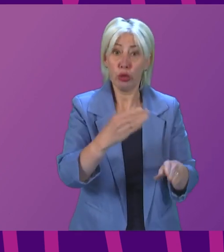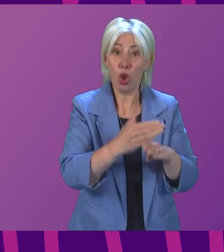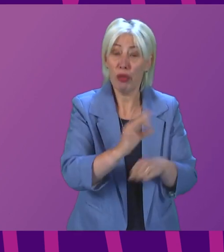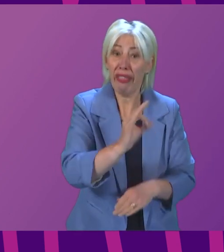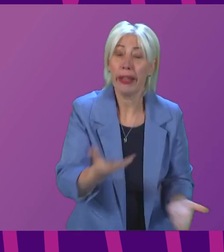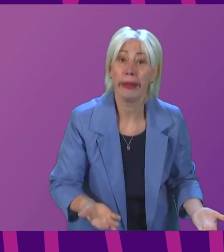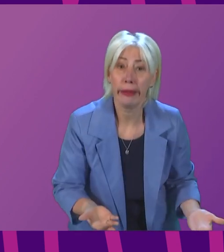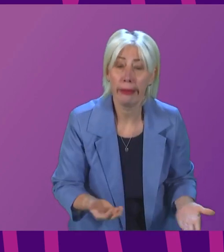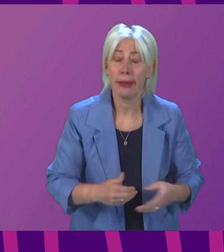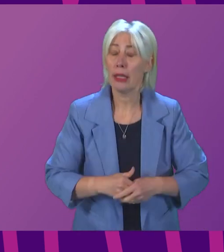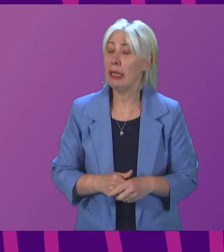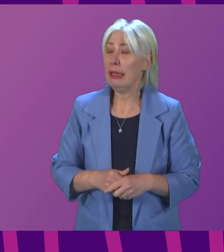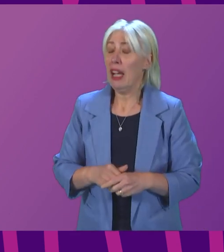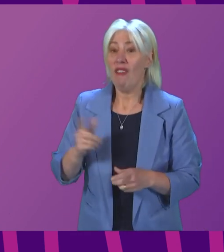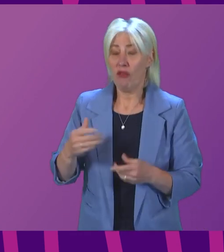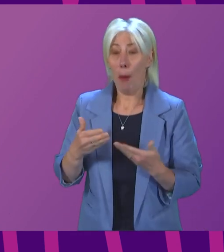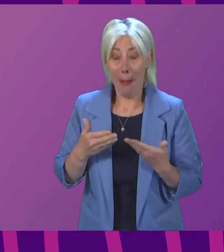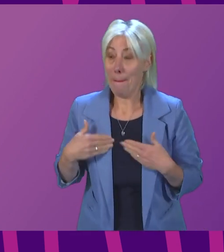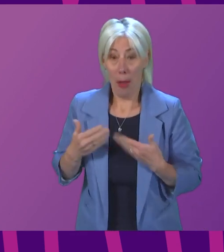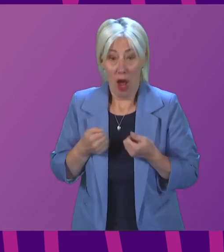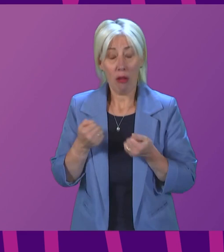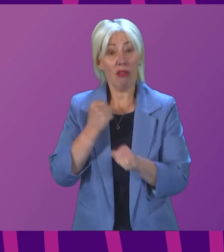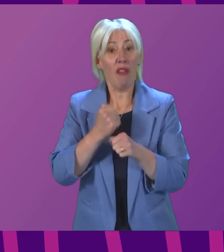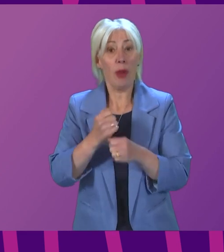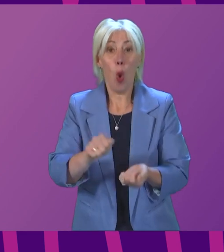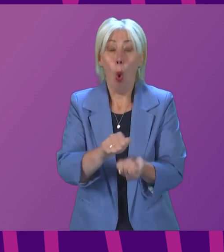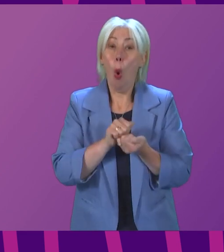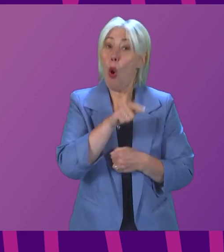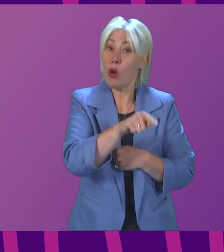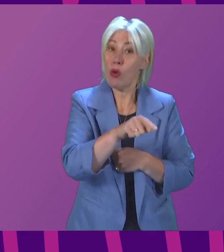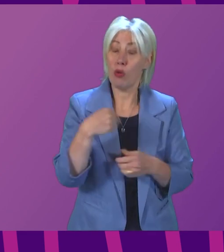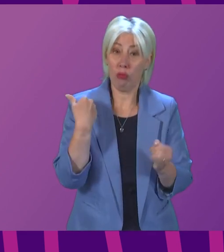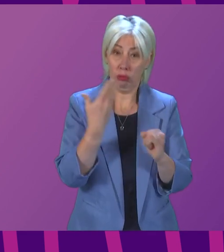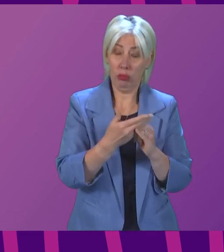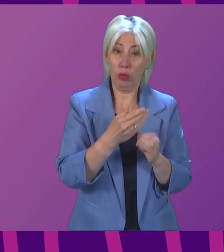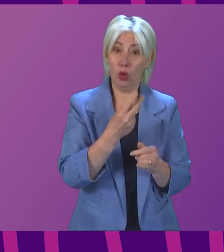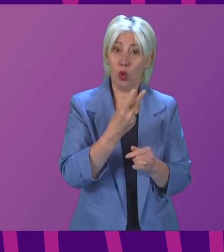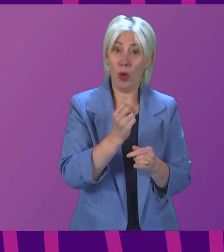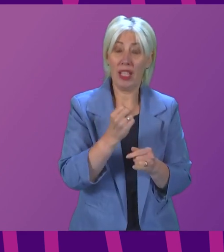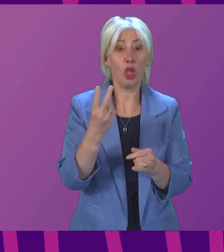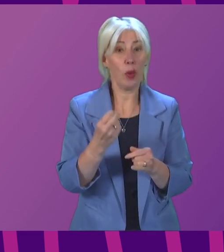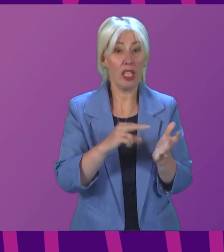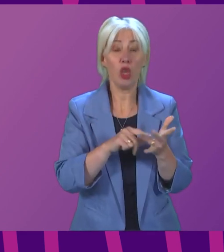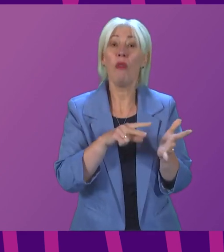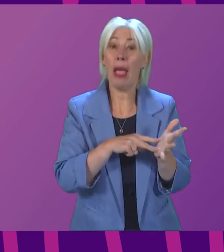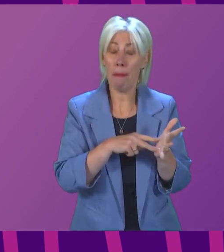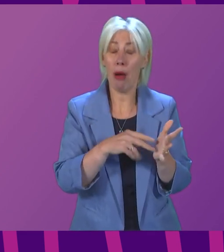From the point of public ownership to November 2020, the number of permanent jobs at Ferguson’s